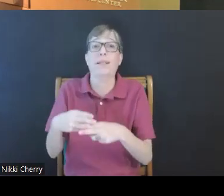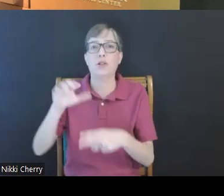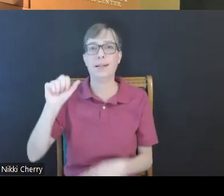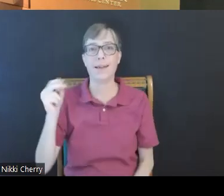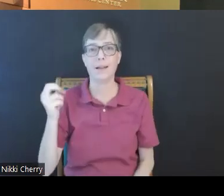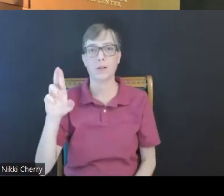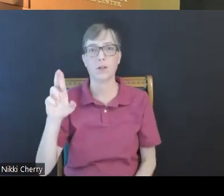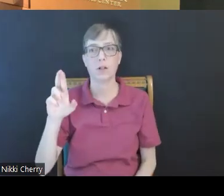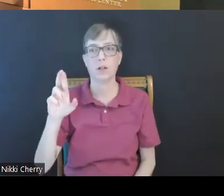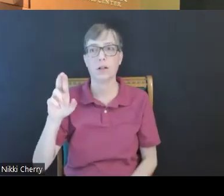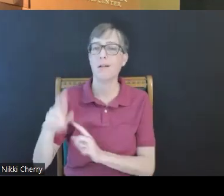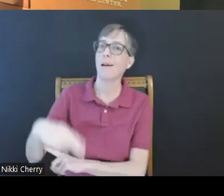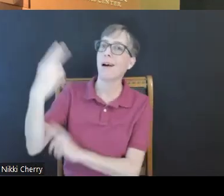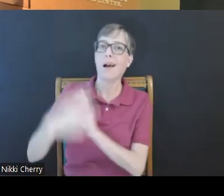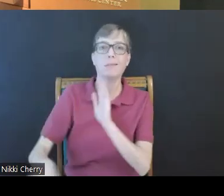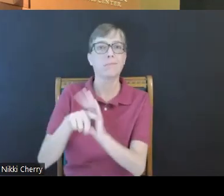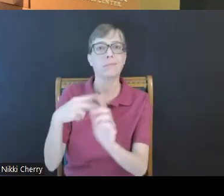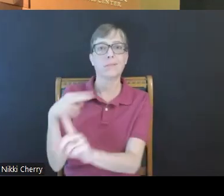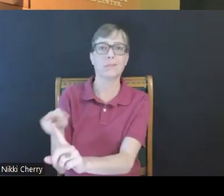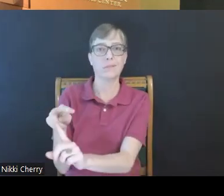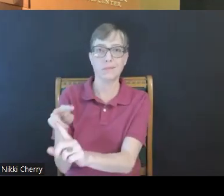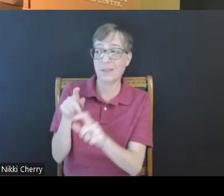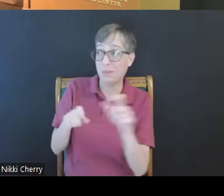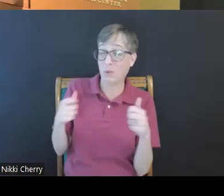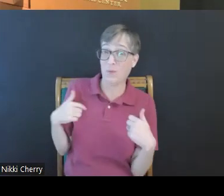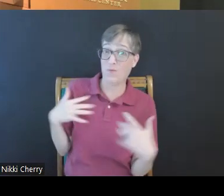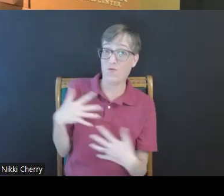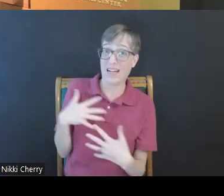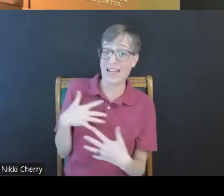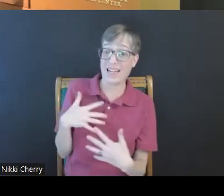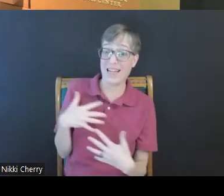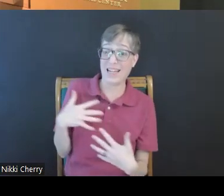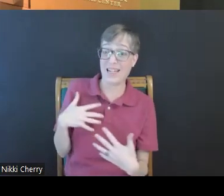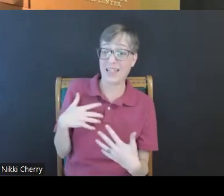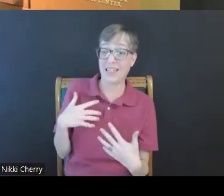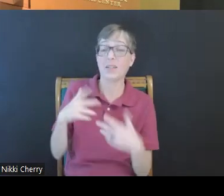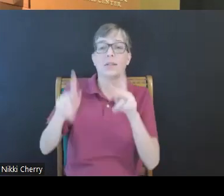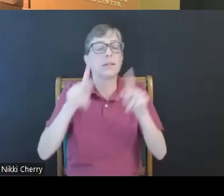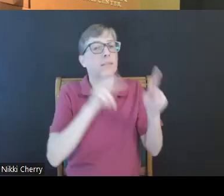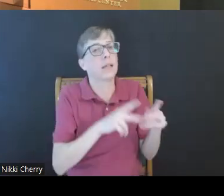of it in the same way that people are afraid of mental illness I think today because it's scary